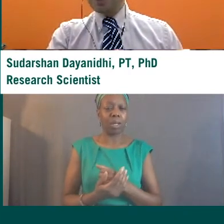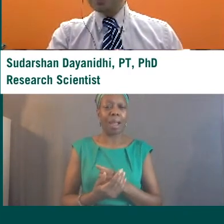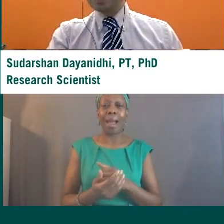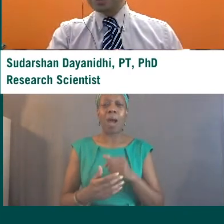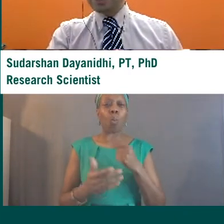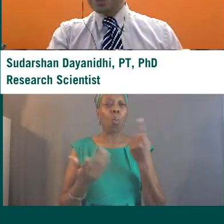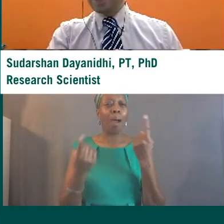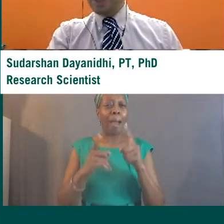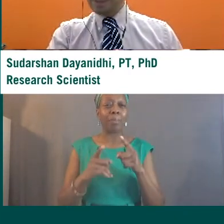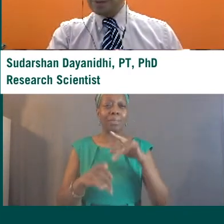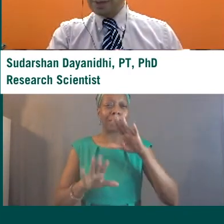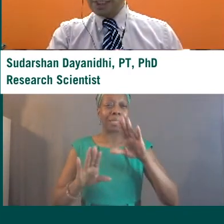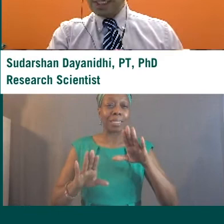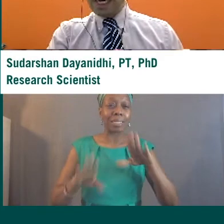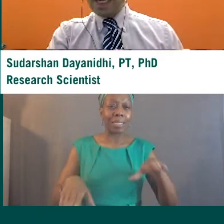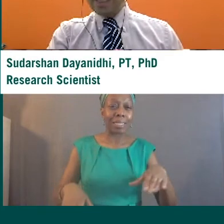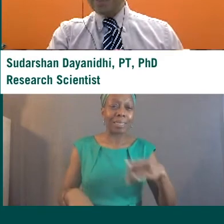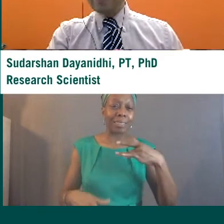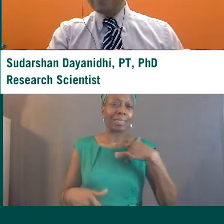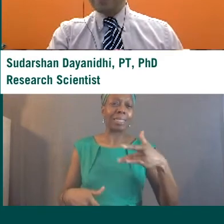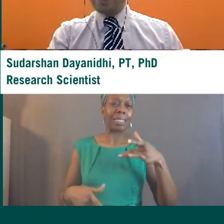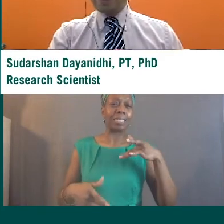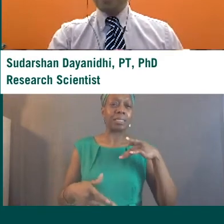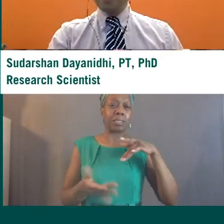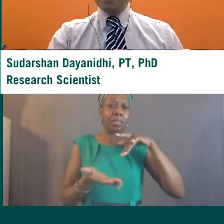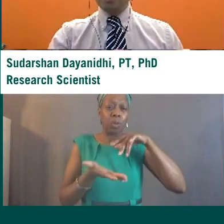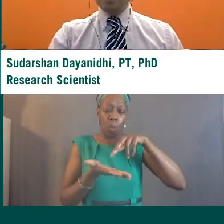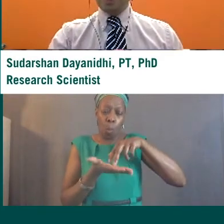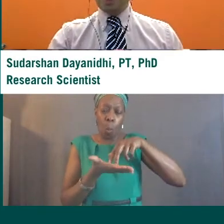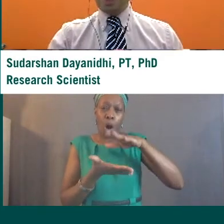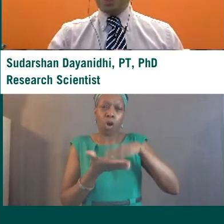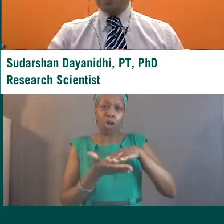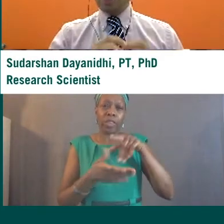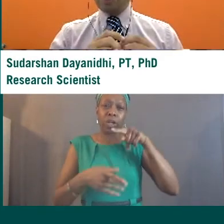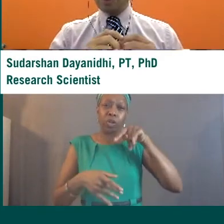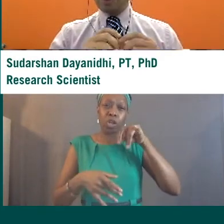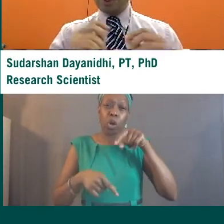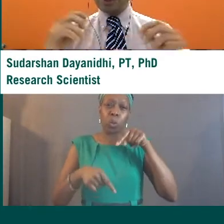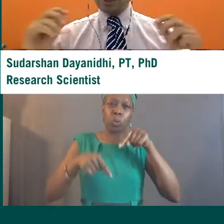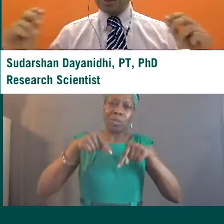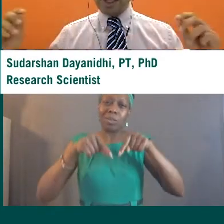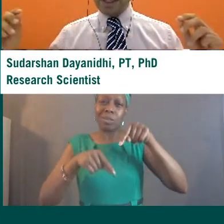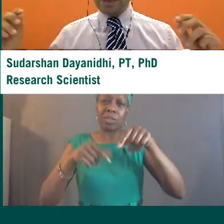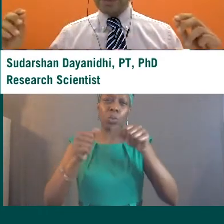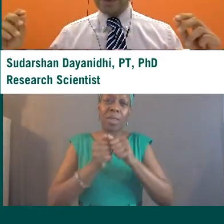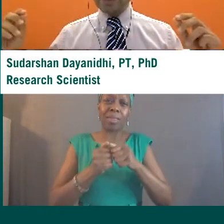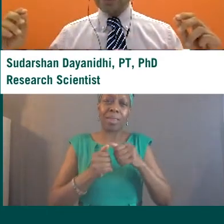and consequently weaker. And if they're not able to add more proteins along the length of the fiber,